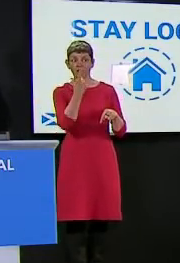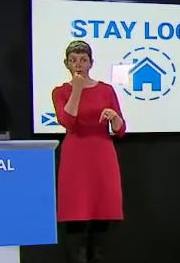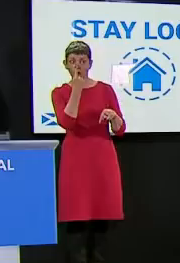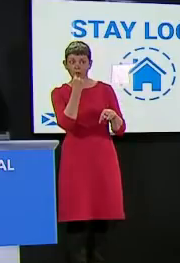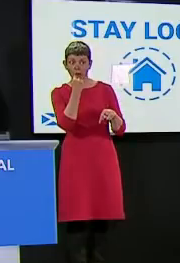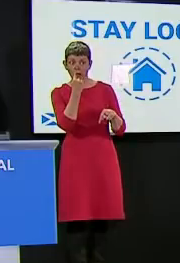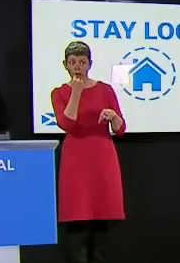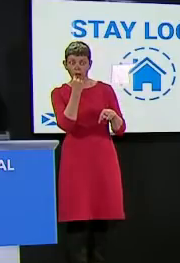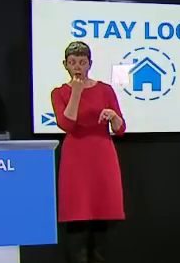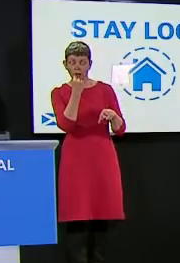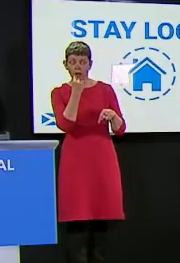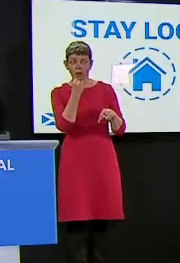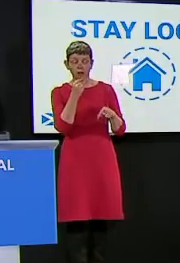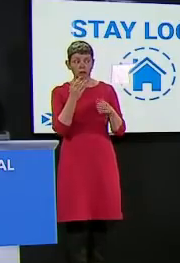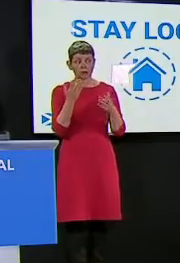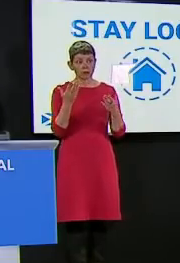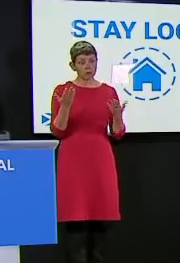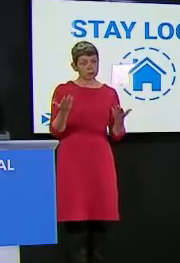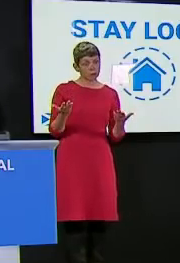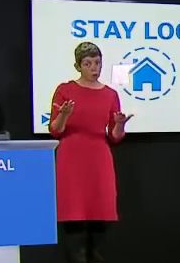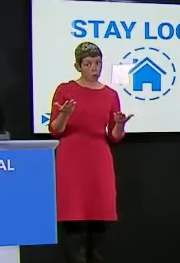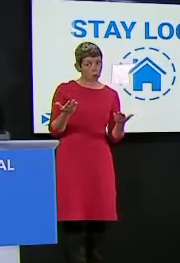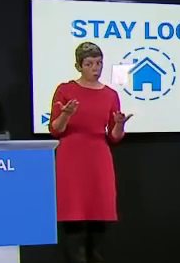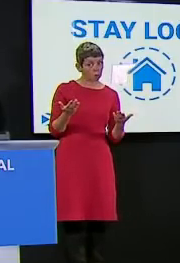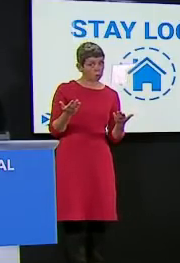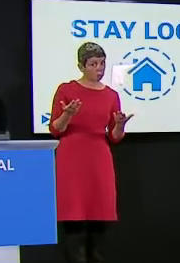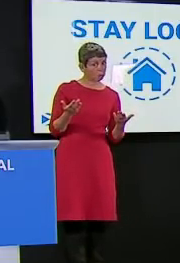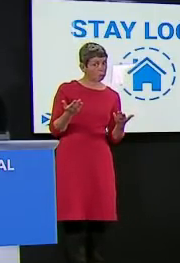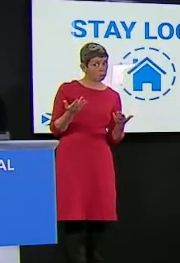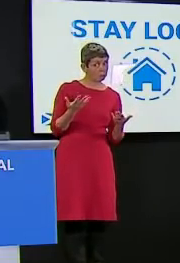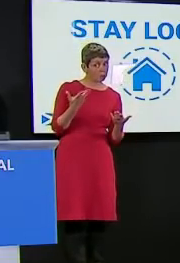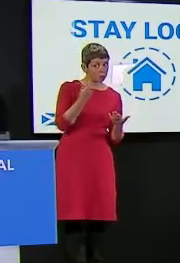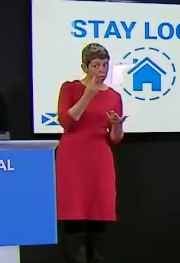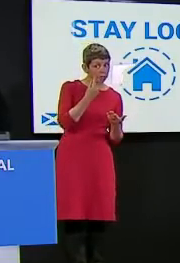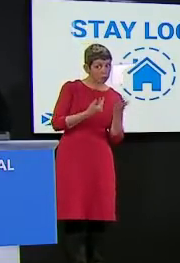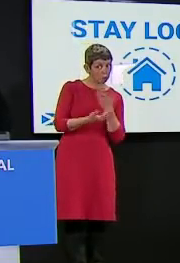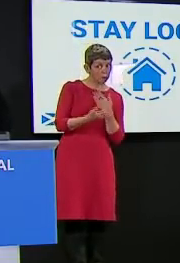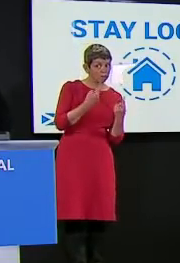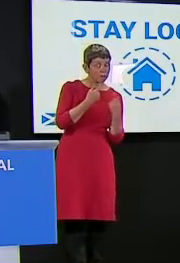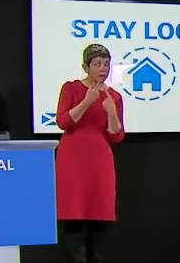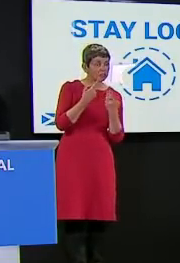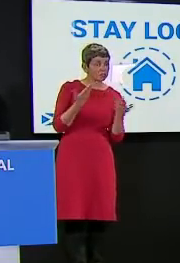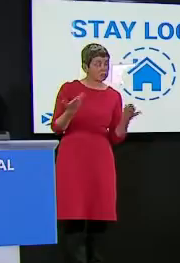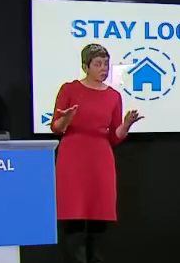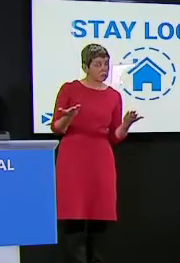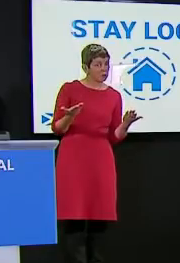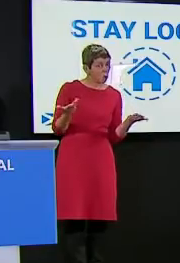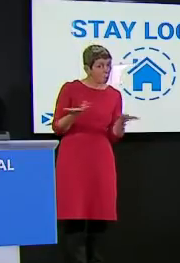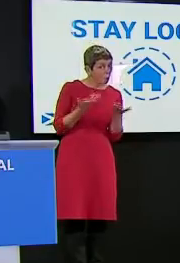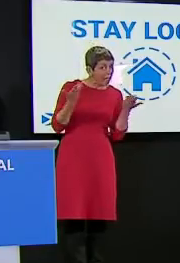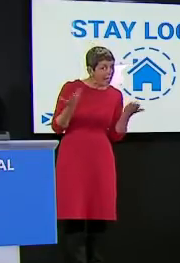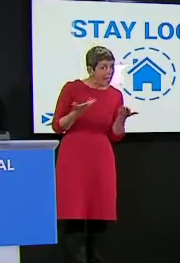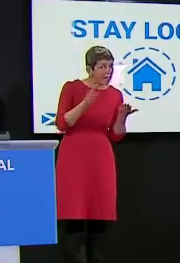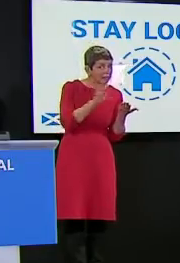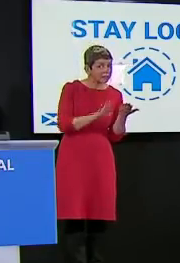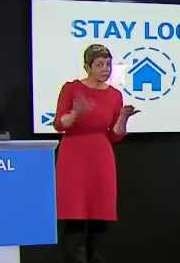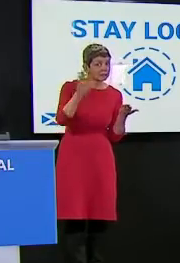i just wondered if we could get an update in terms of um where abouts in Scotland these ingredients